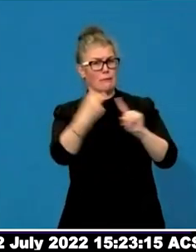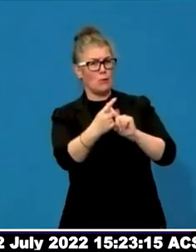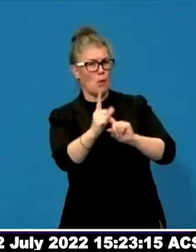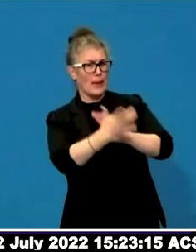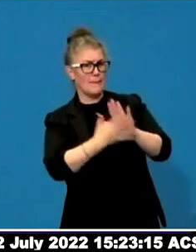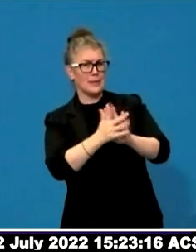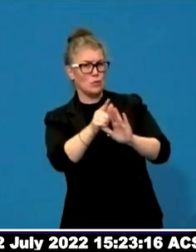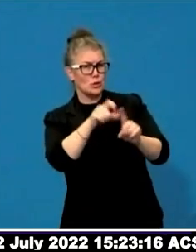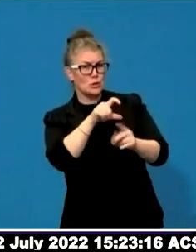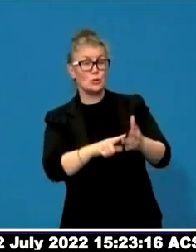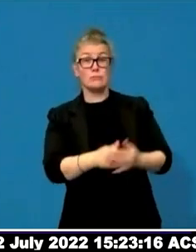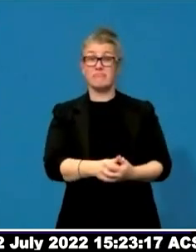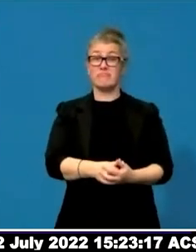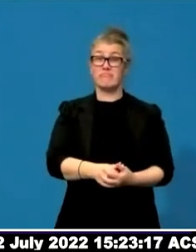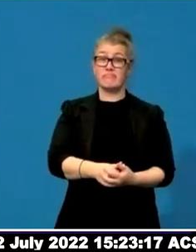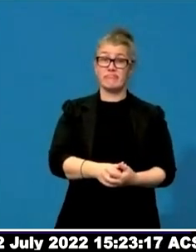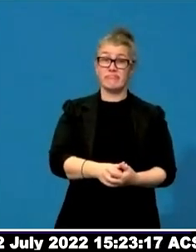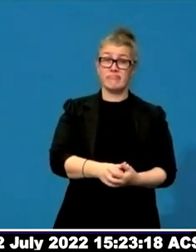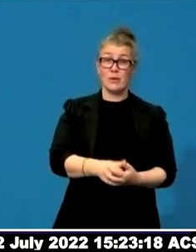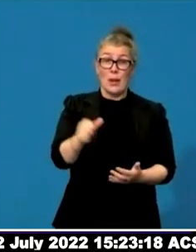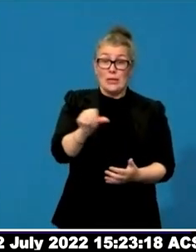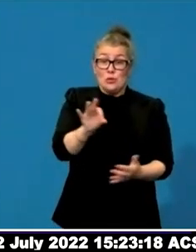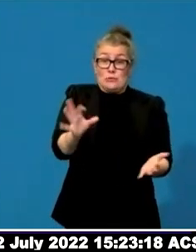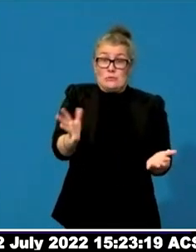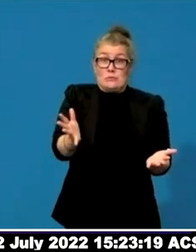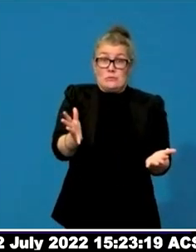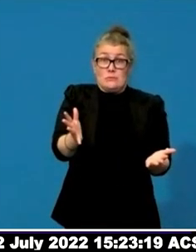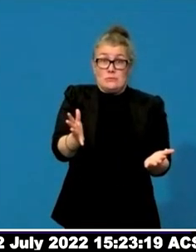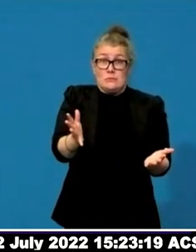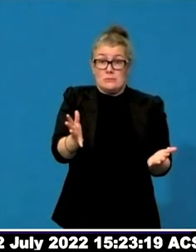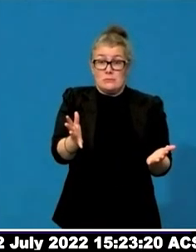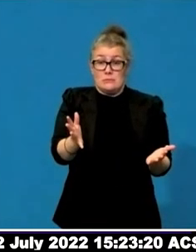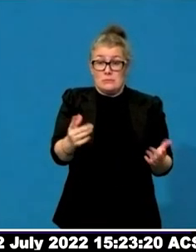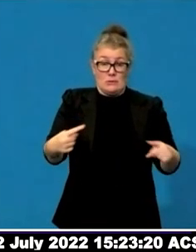It shouldn't do. Because this scheme, again, is supposed to allow unregistered providers